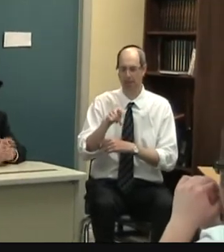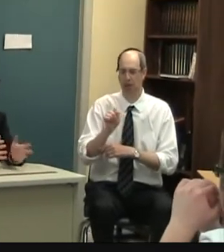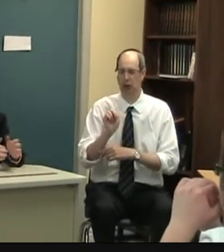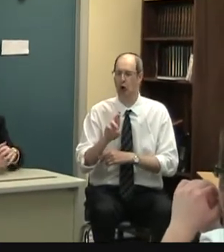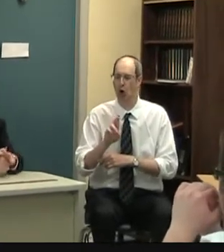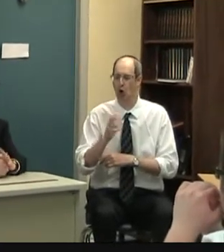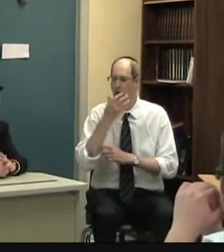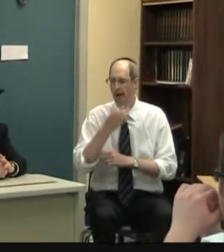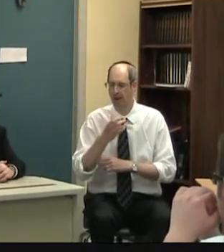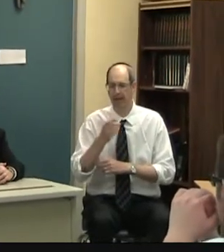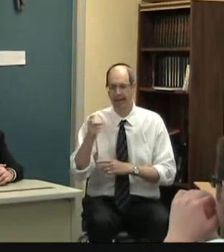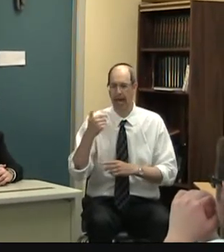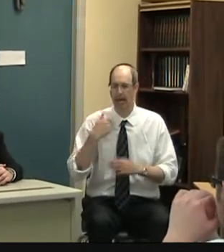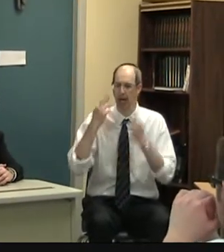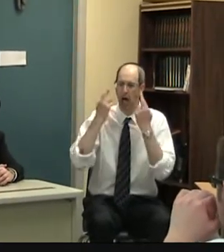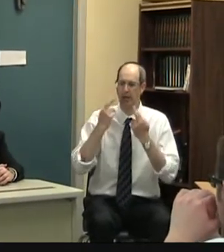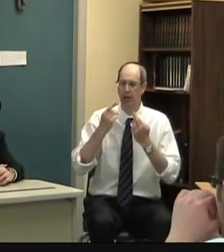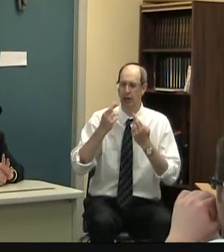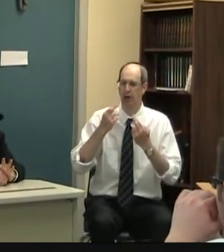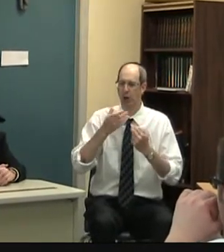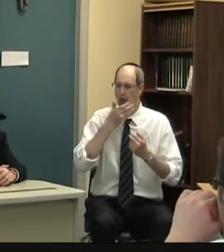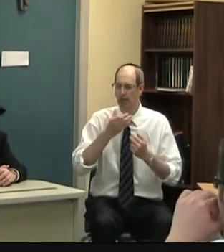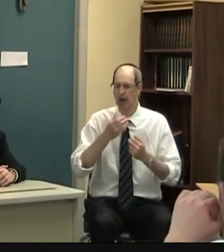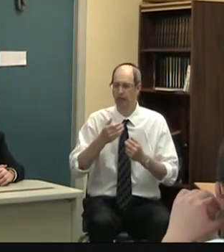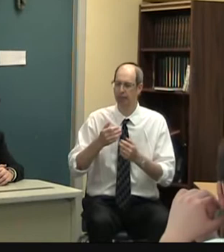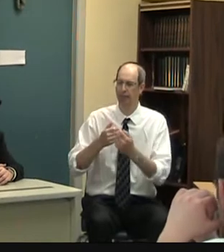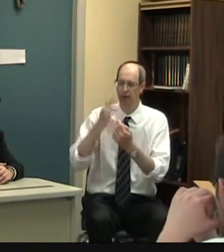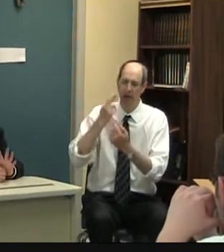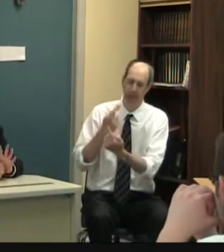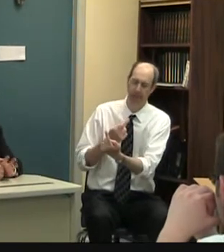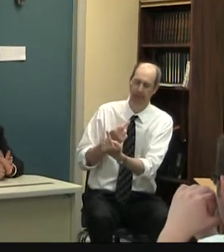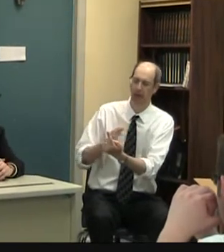He had accosted the rebbe up and hosted was a good man with the good life and was a clear also